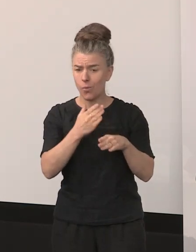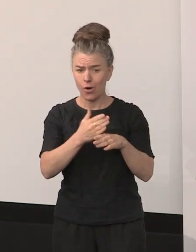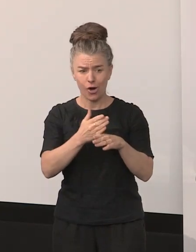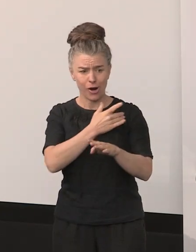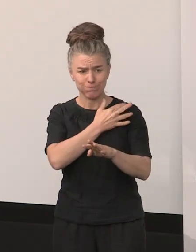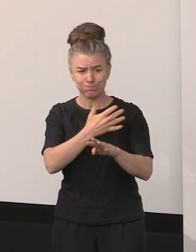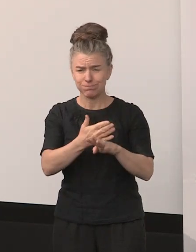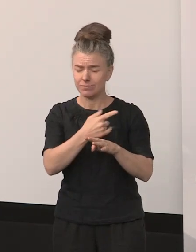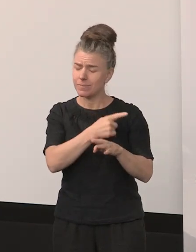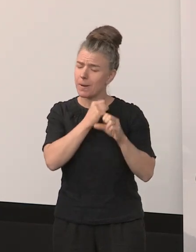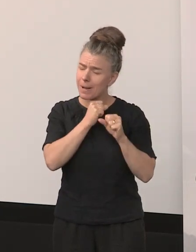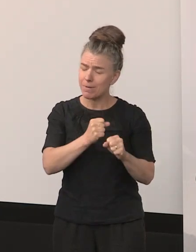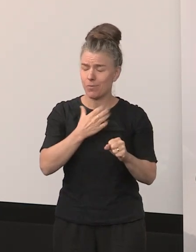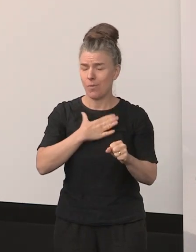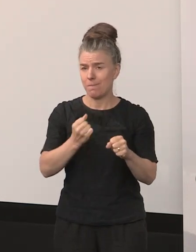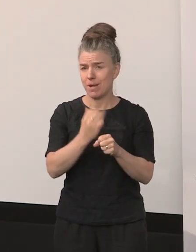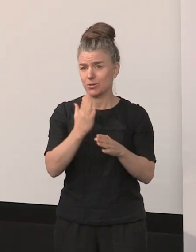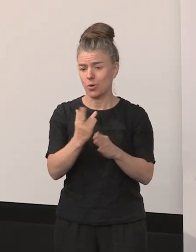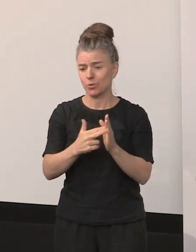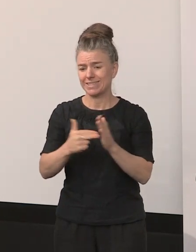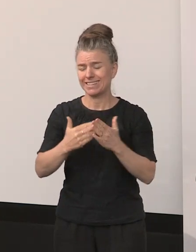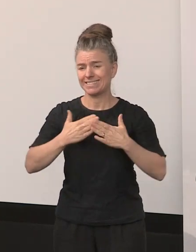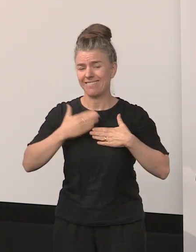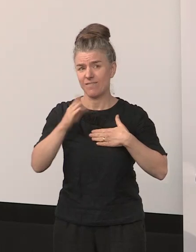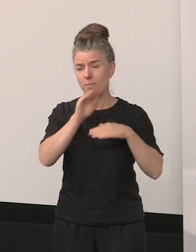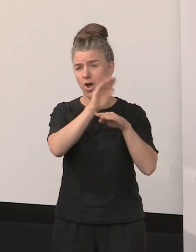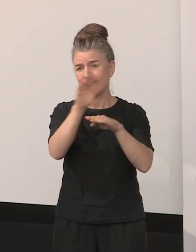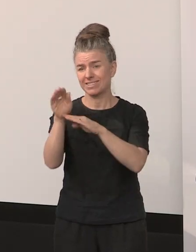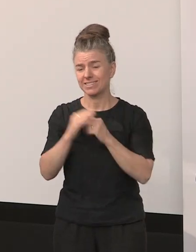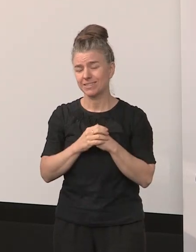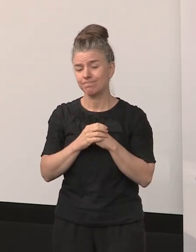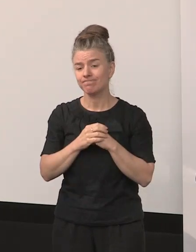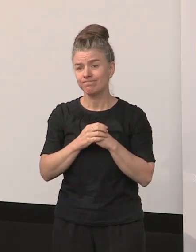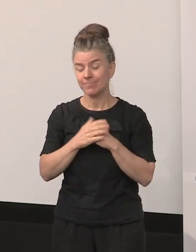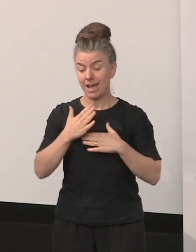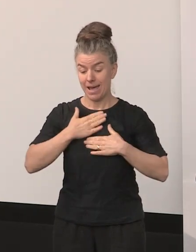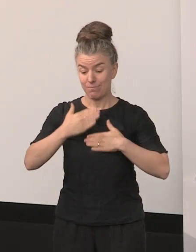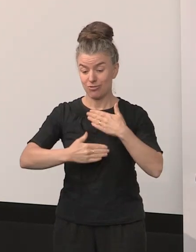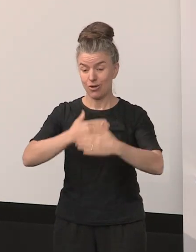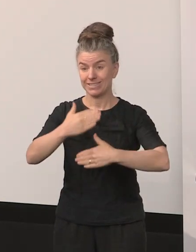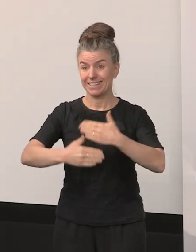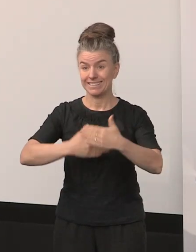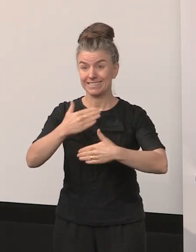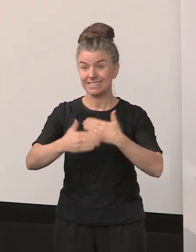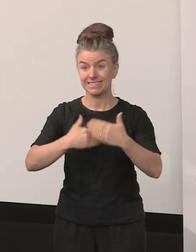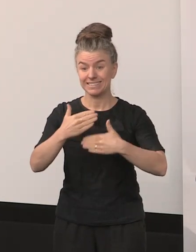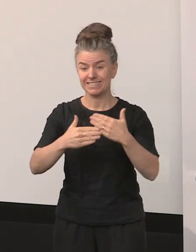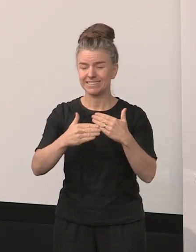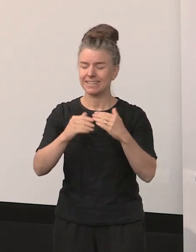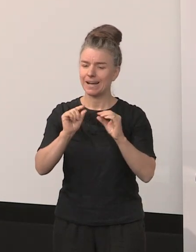at the facilities in Auckland, have been doing so for months, and are very, very committed to ensuring that we keep New